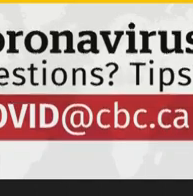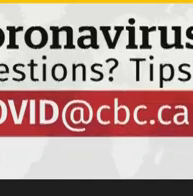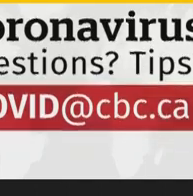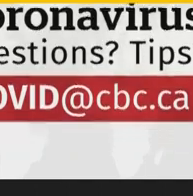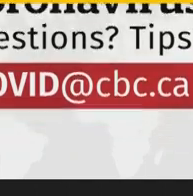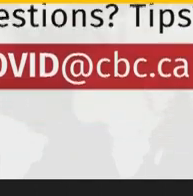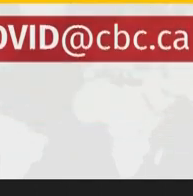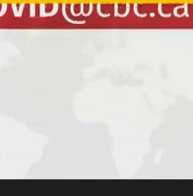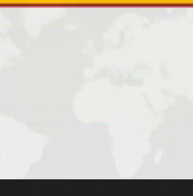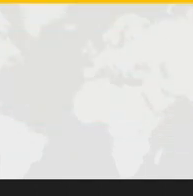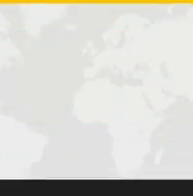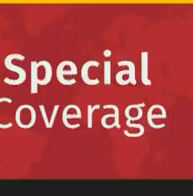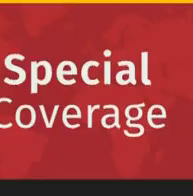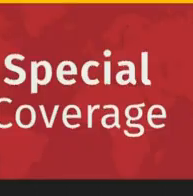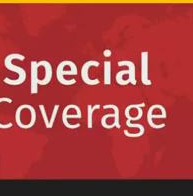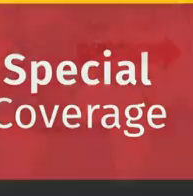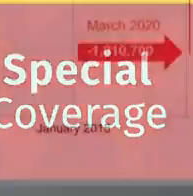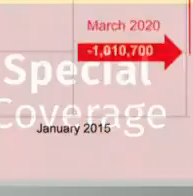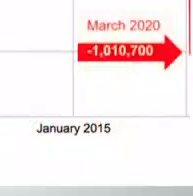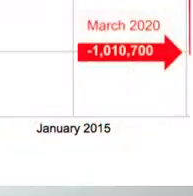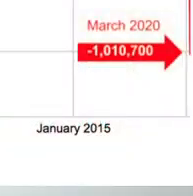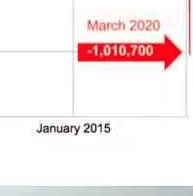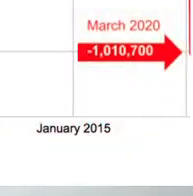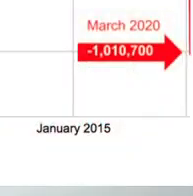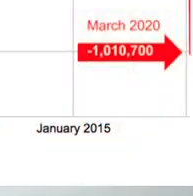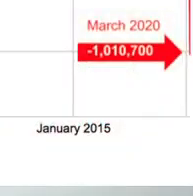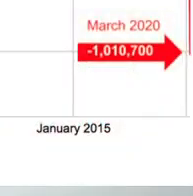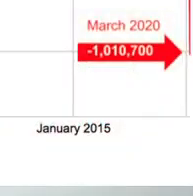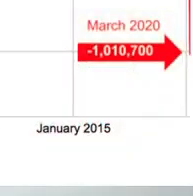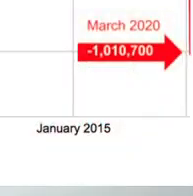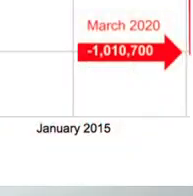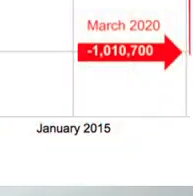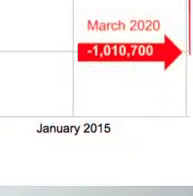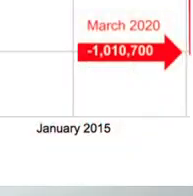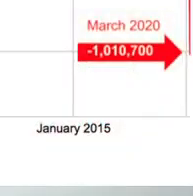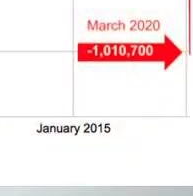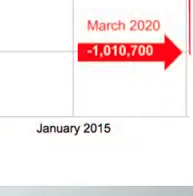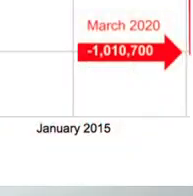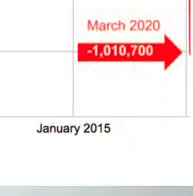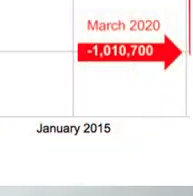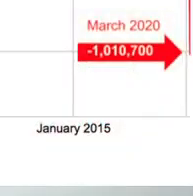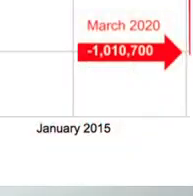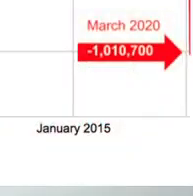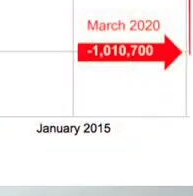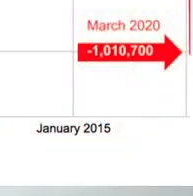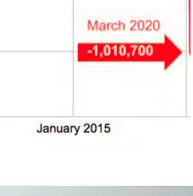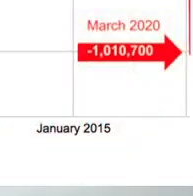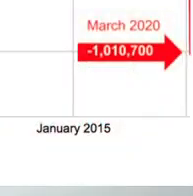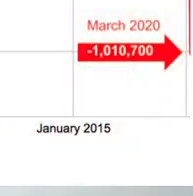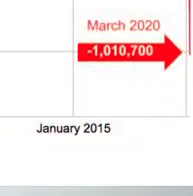TO HAVE WORK AGAIN. STAGGERING IS THE ONLY WORD,